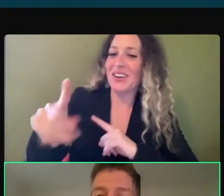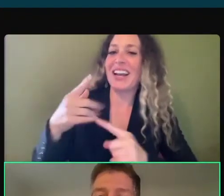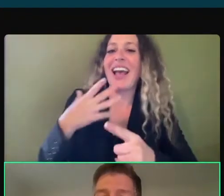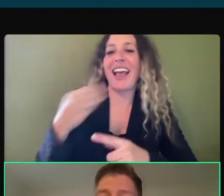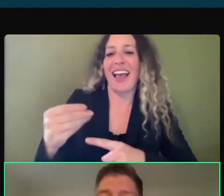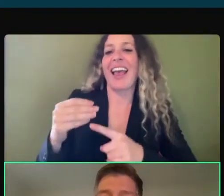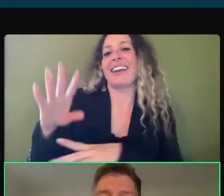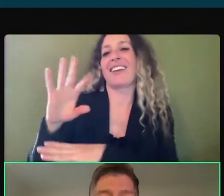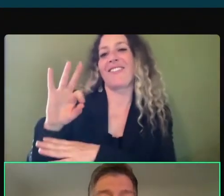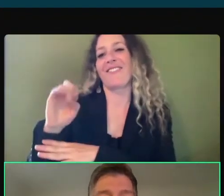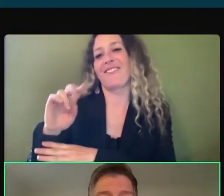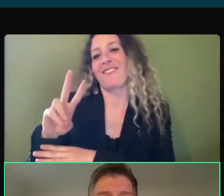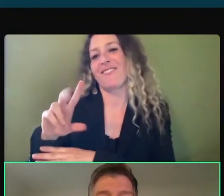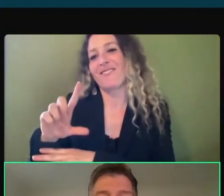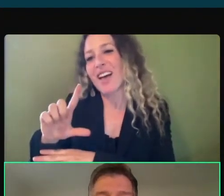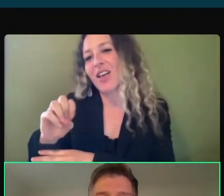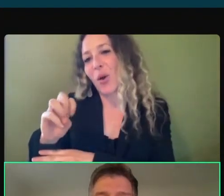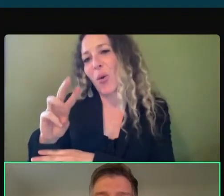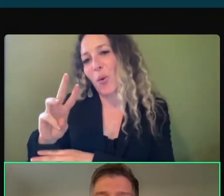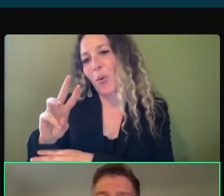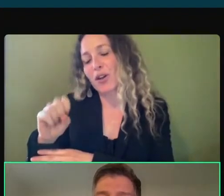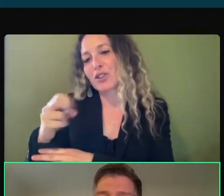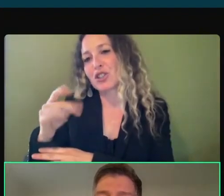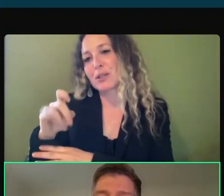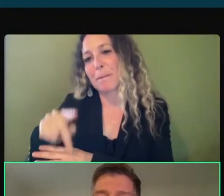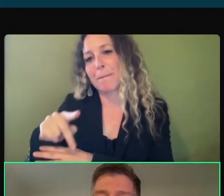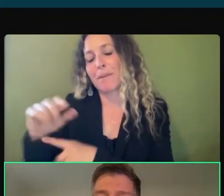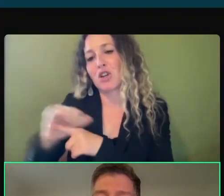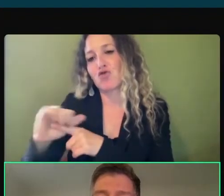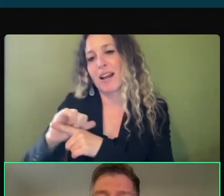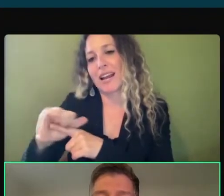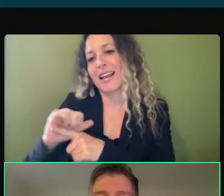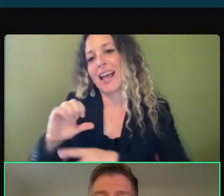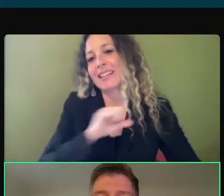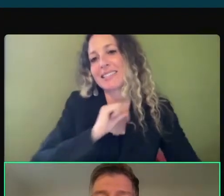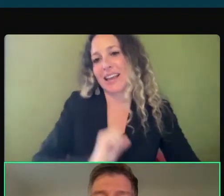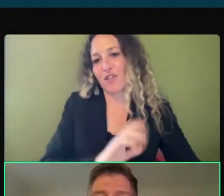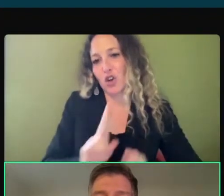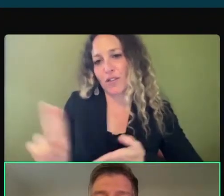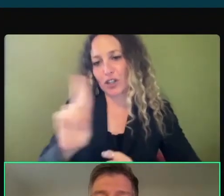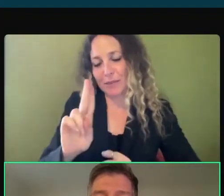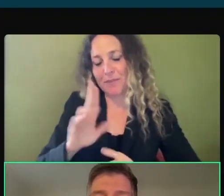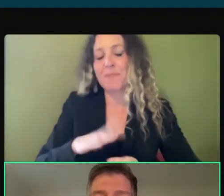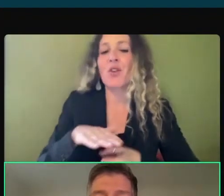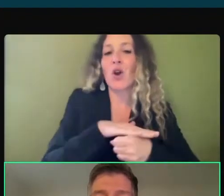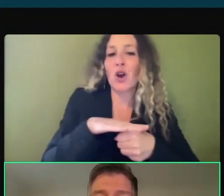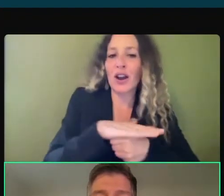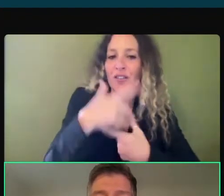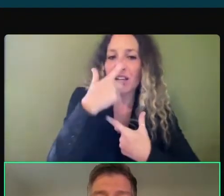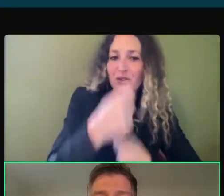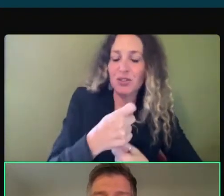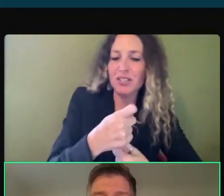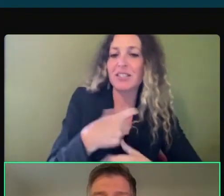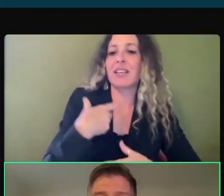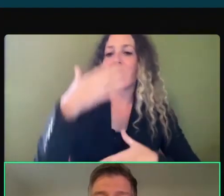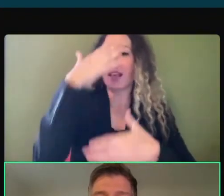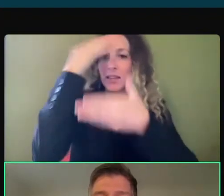training at Stanford University. Areas of clinical interest include dementia care and telemedicine.